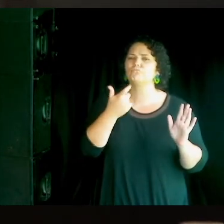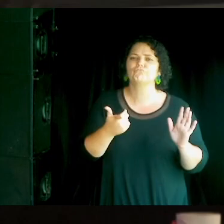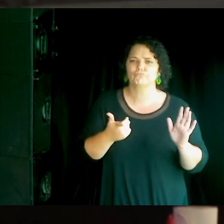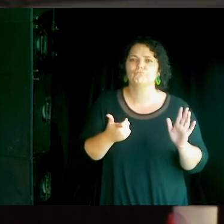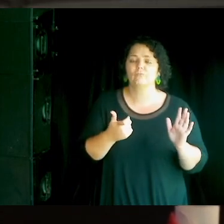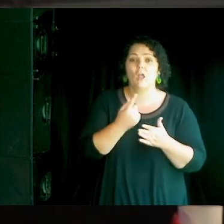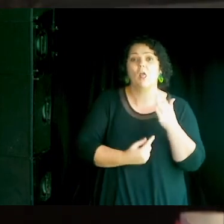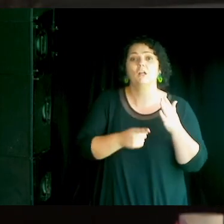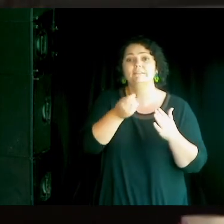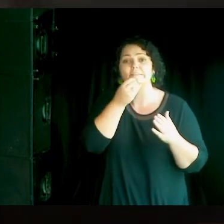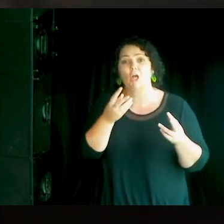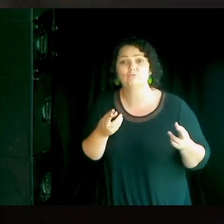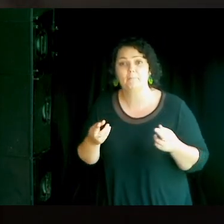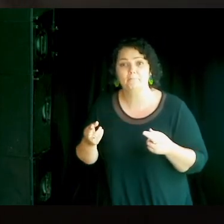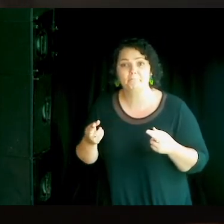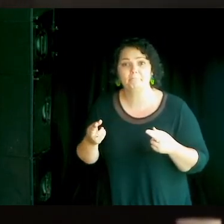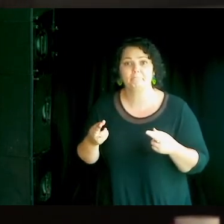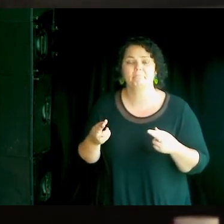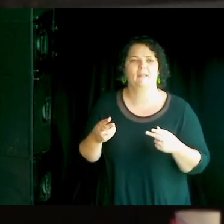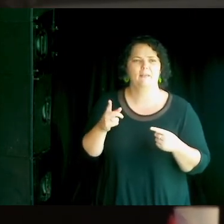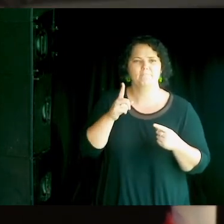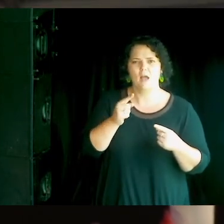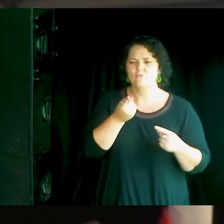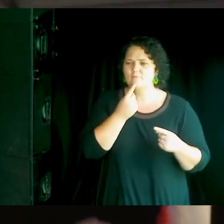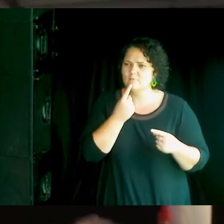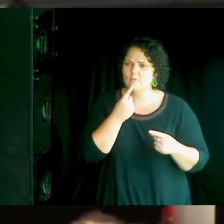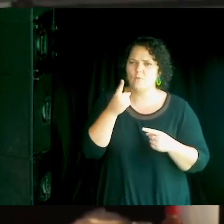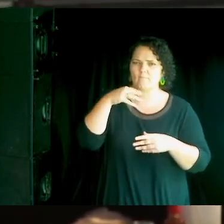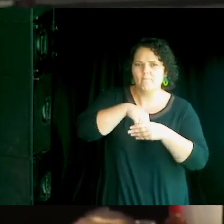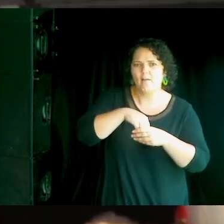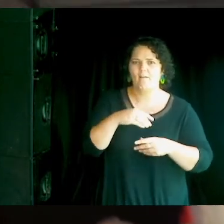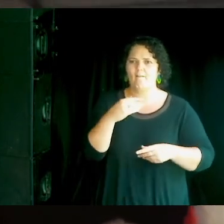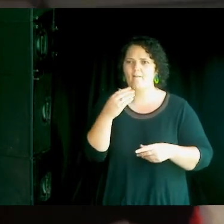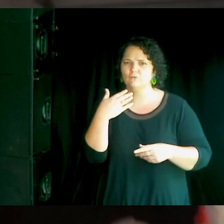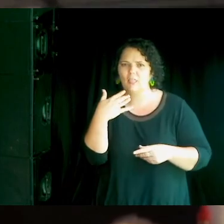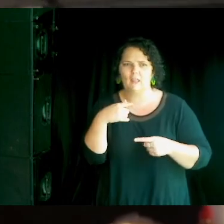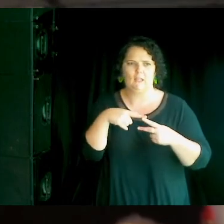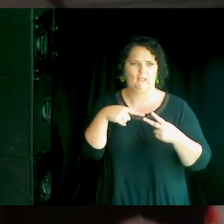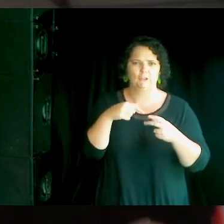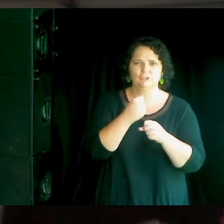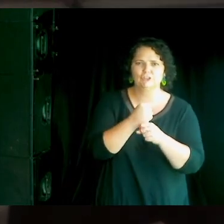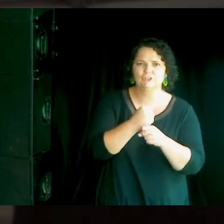taste every single sizes and resource juice you can imagine chili ginger garlic